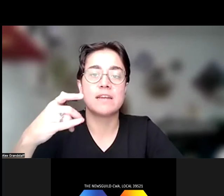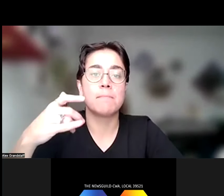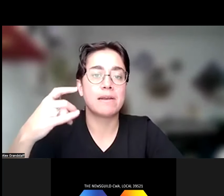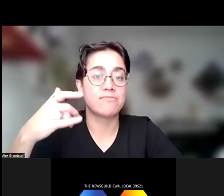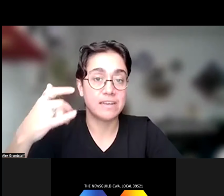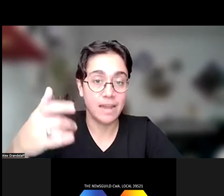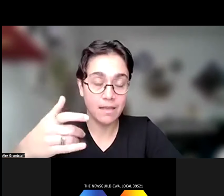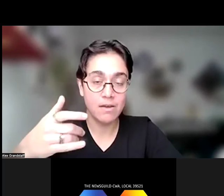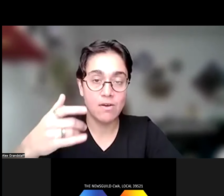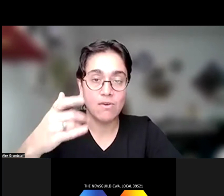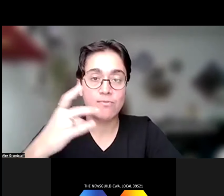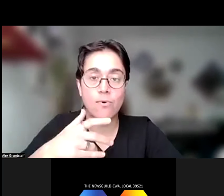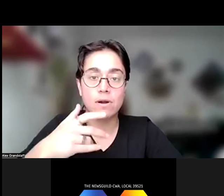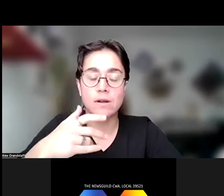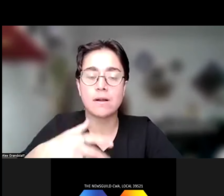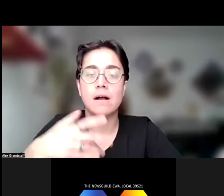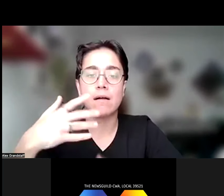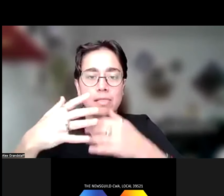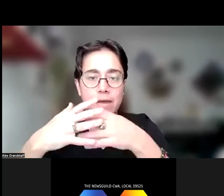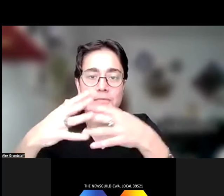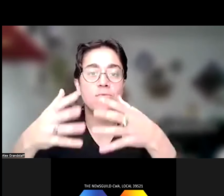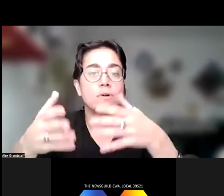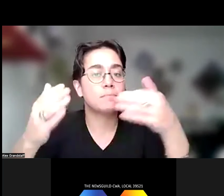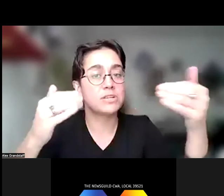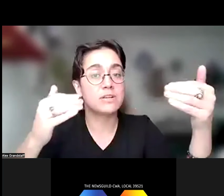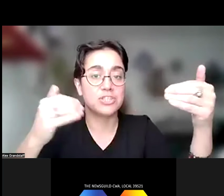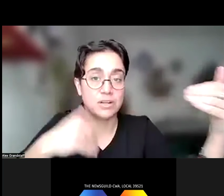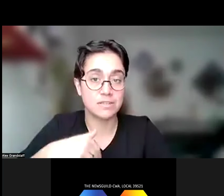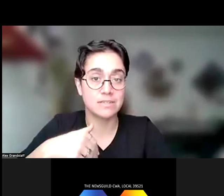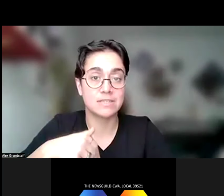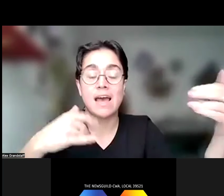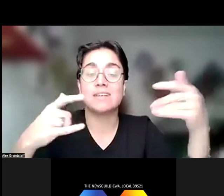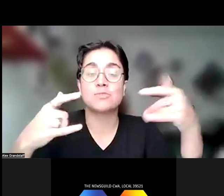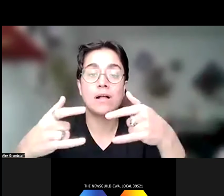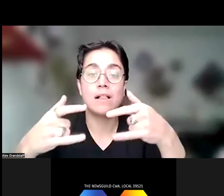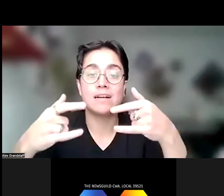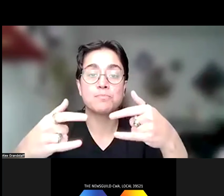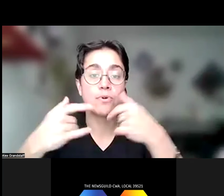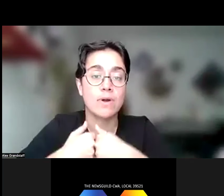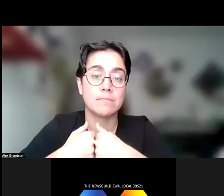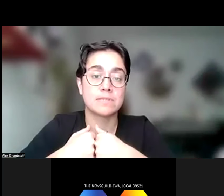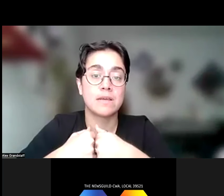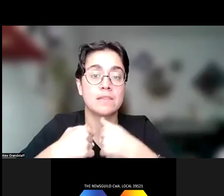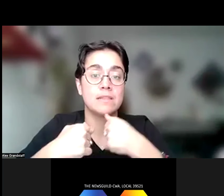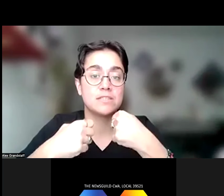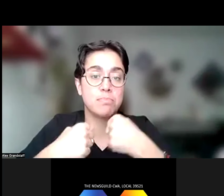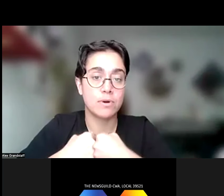organizations along the state, did talk to state representatives and managed to get change in order to get by in, in terms of getting better